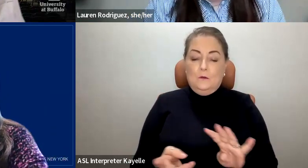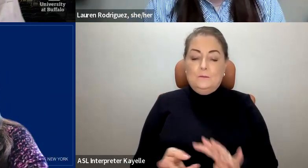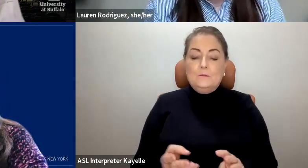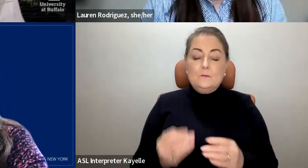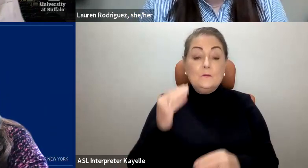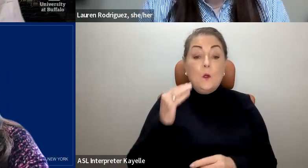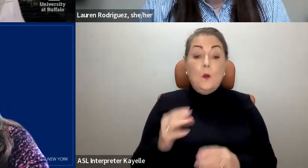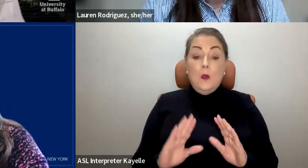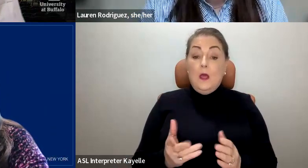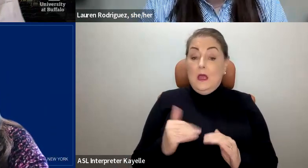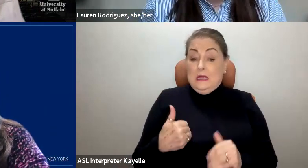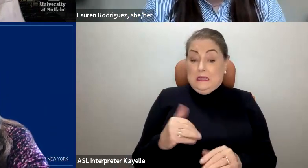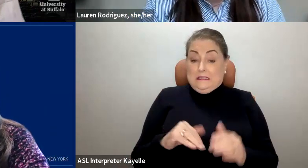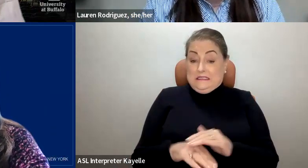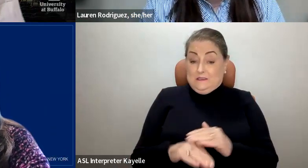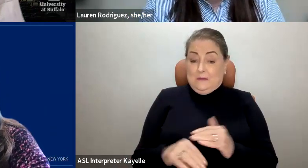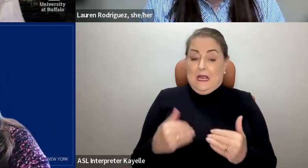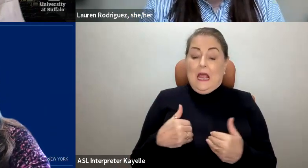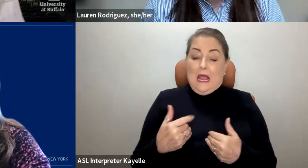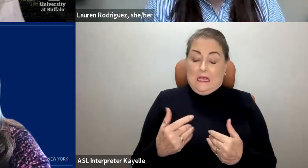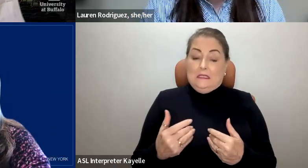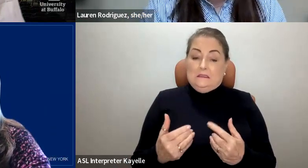many benefits for people with and without disabilities. So